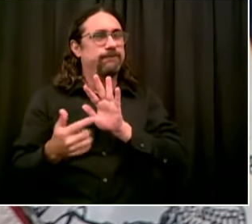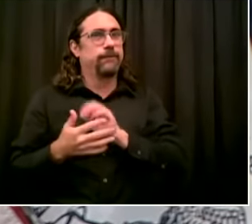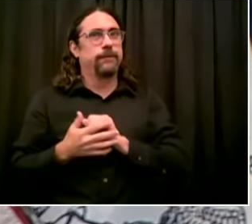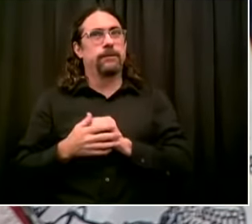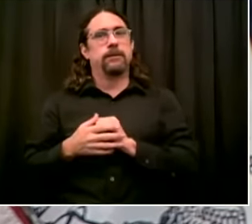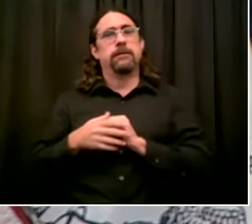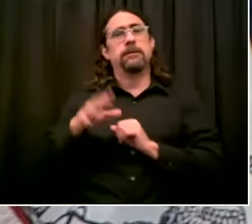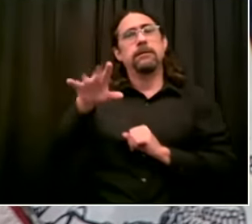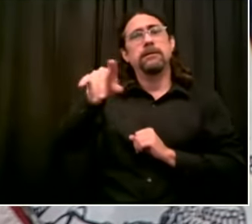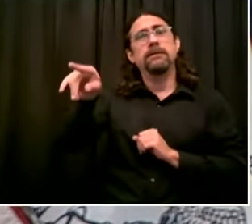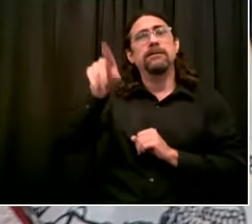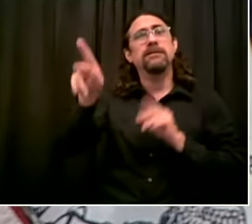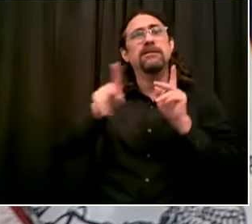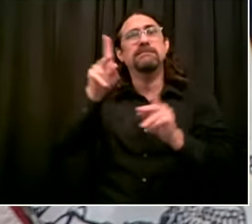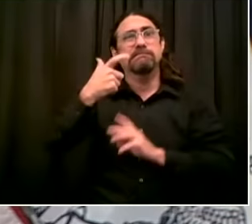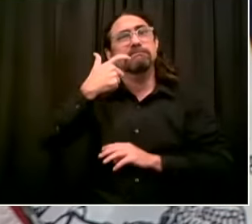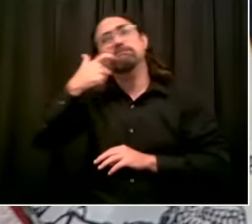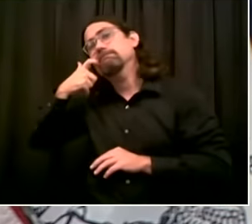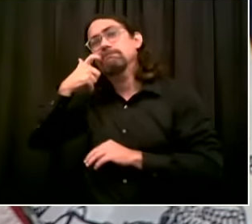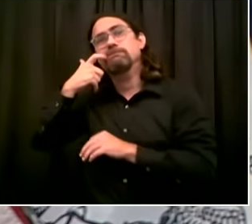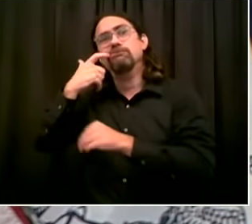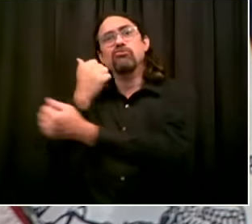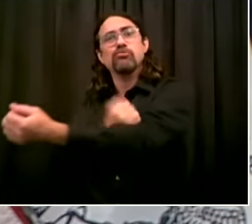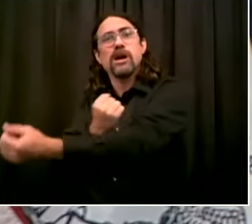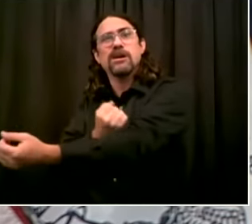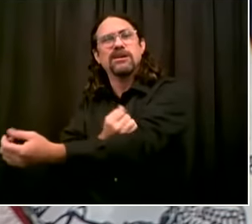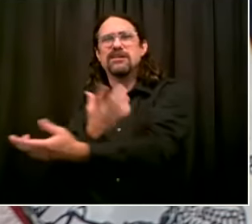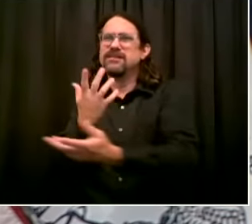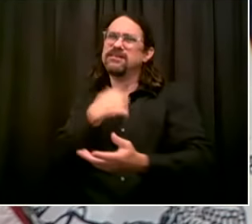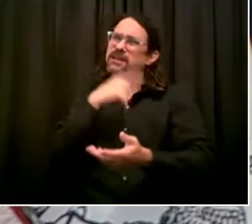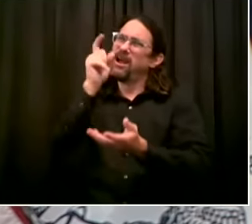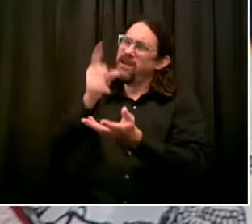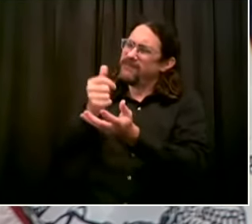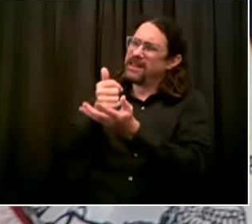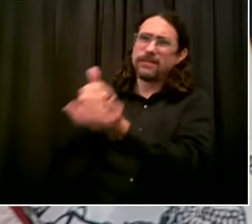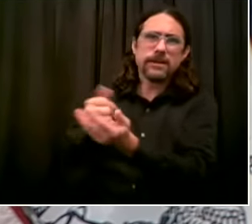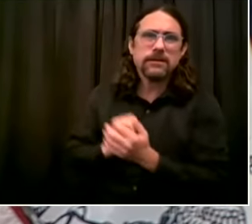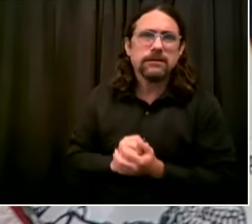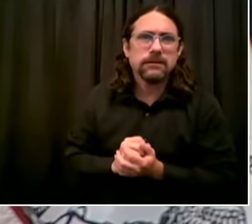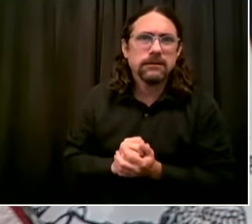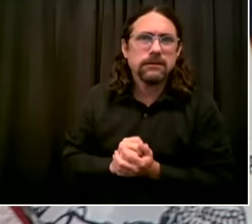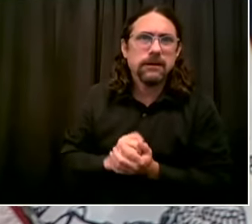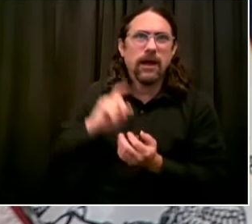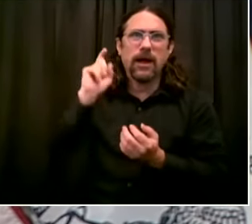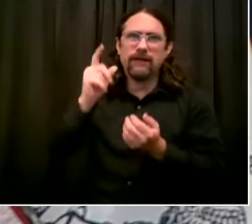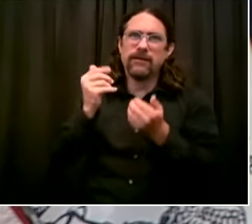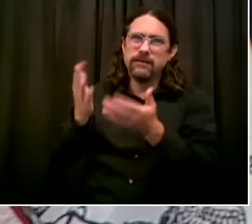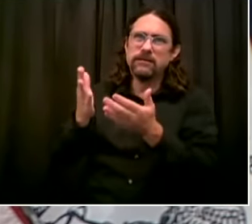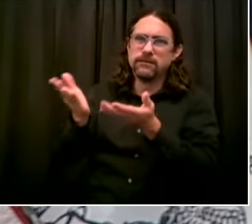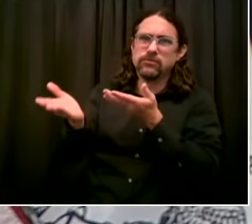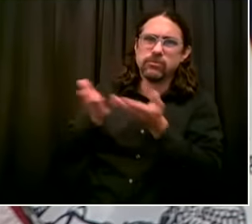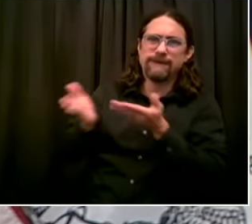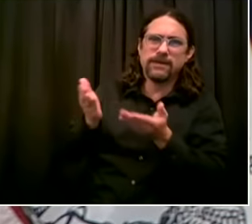AS WE BUILD CAPACITY AND GET MORE AND MORE TEACHERS AND SUBSTITUTE TEACHERS ON BOARD YOU ARE GOING TO SEE THIS WILL STABILIZE MUCH